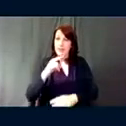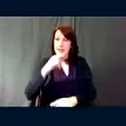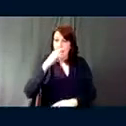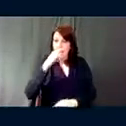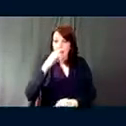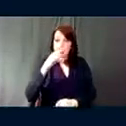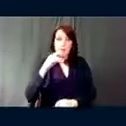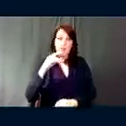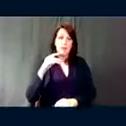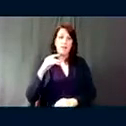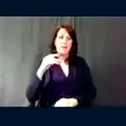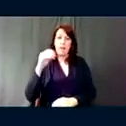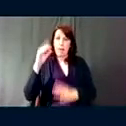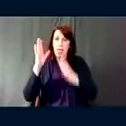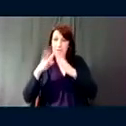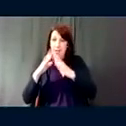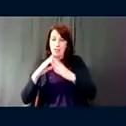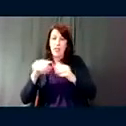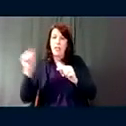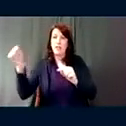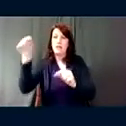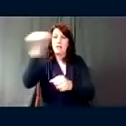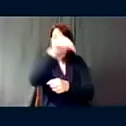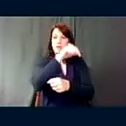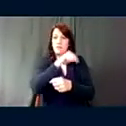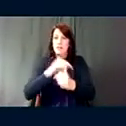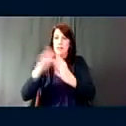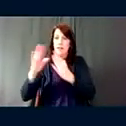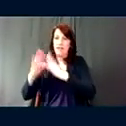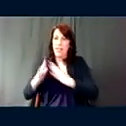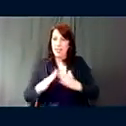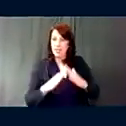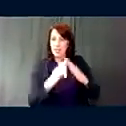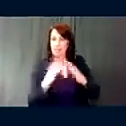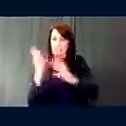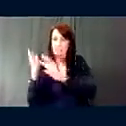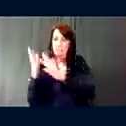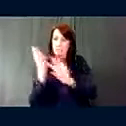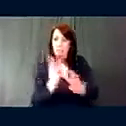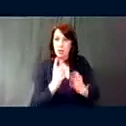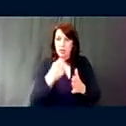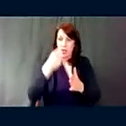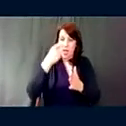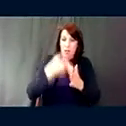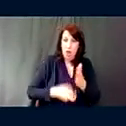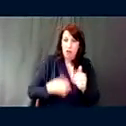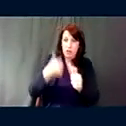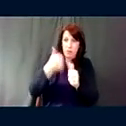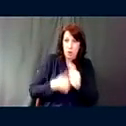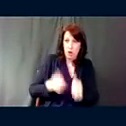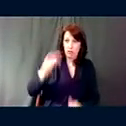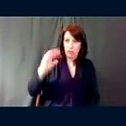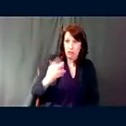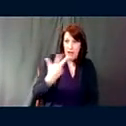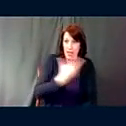MORE KIDS COMING BOTH FROM VILLAGE TARGET AND NEIGHBORING